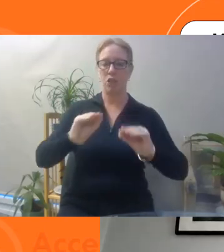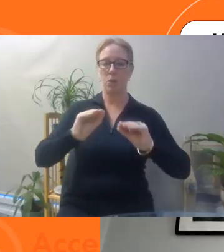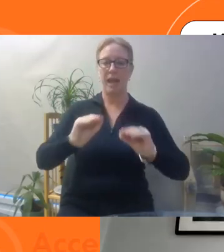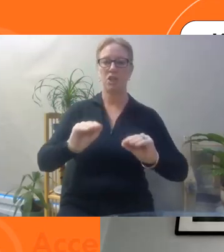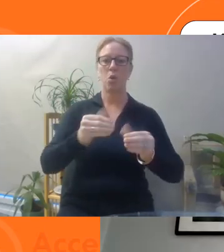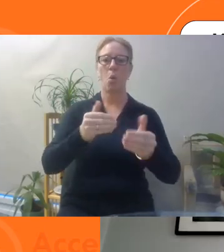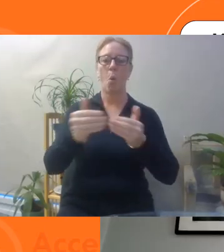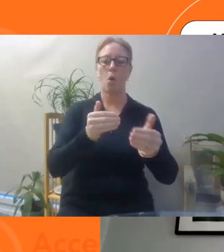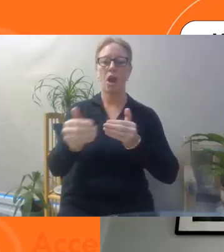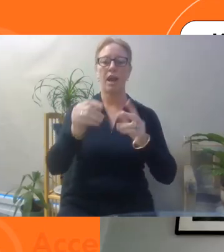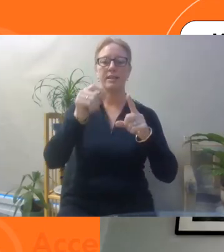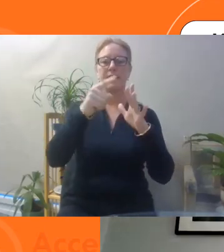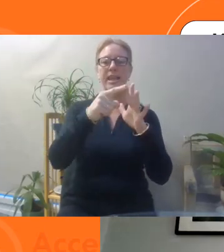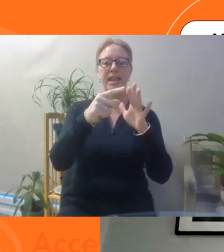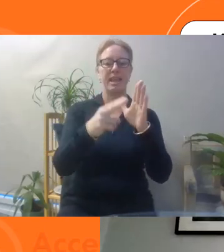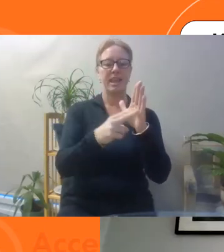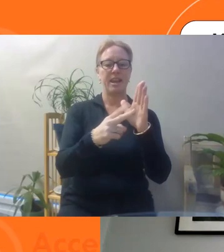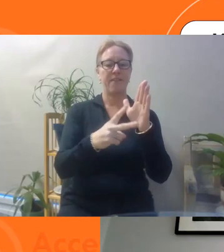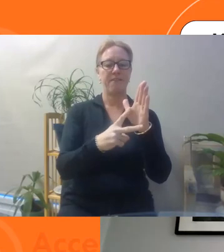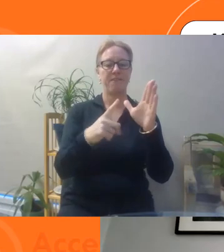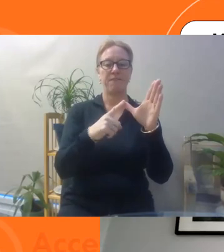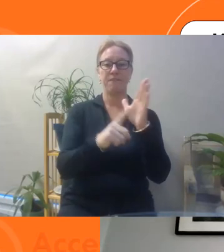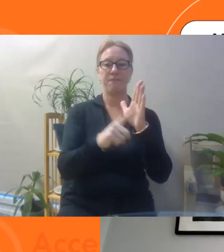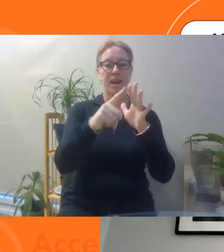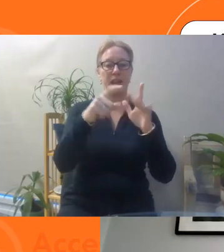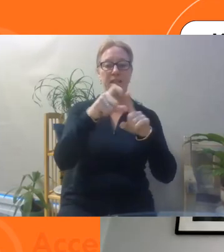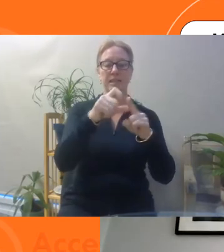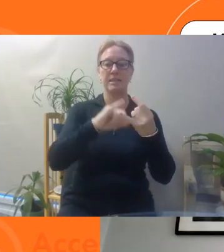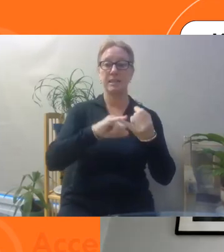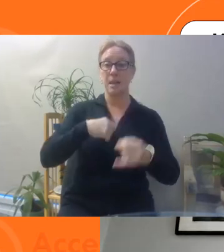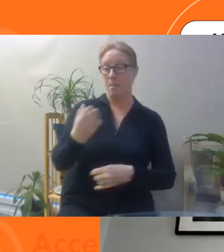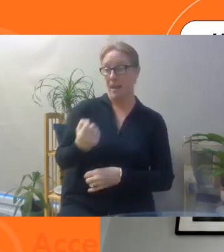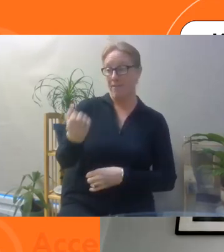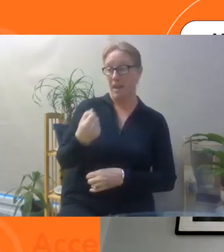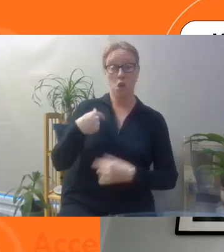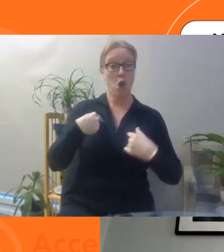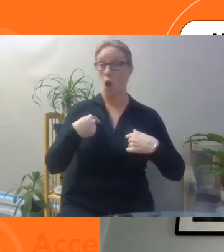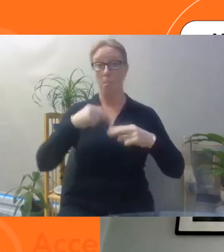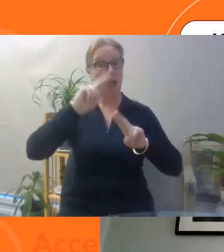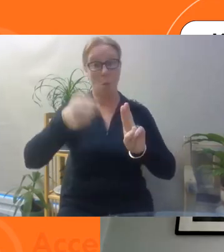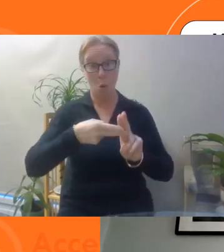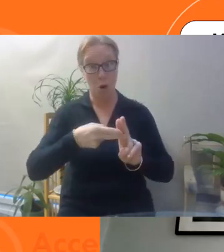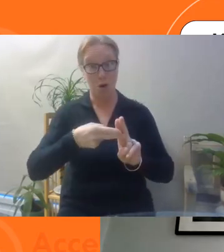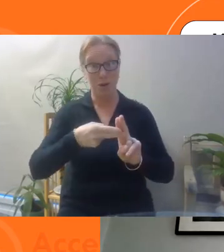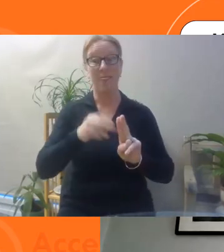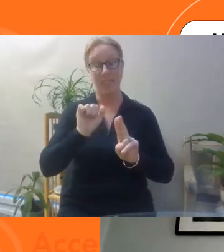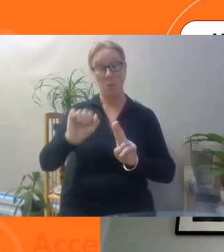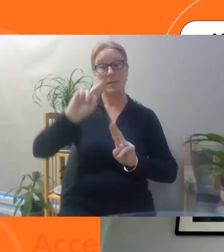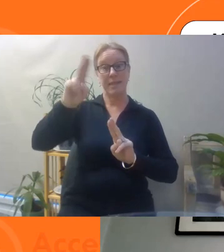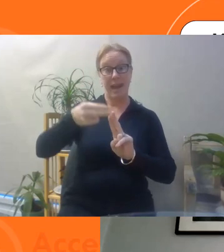that's not my language, that is what it was called back then because it would be my only source of income, it is all that